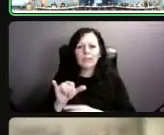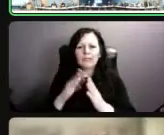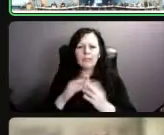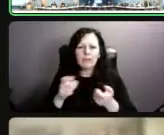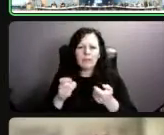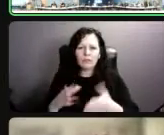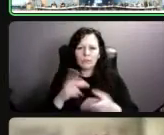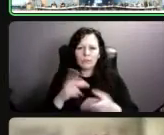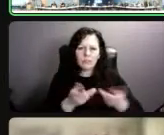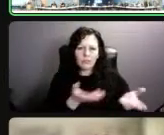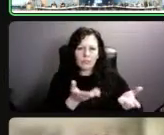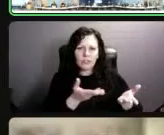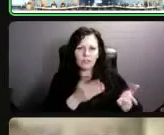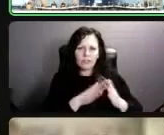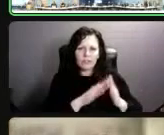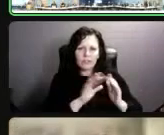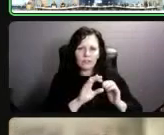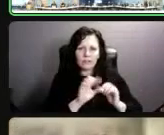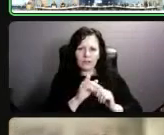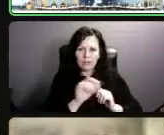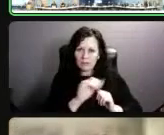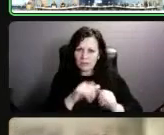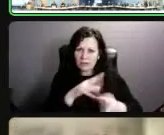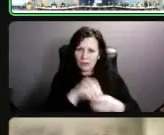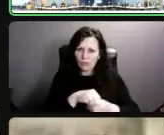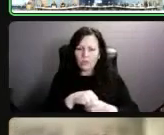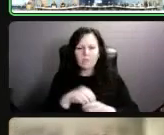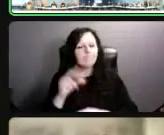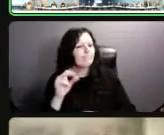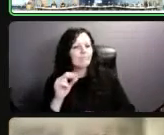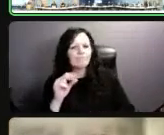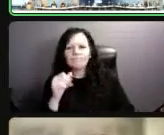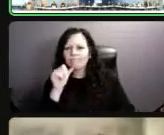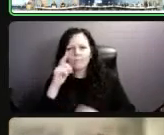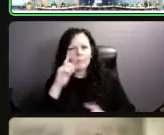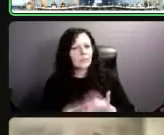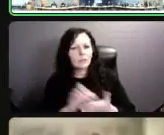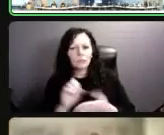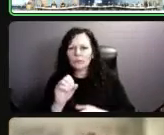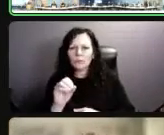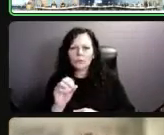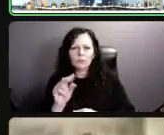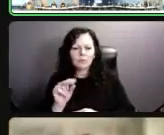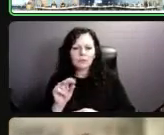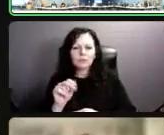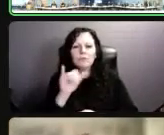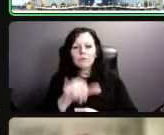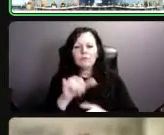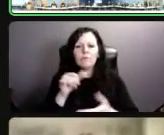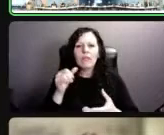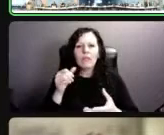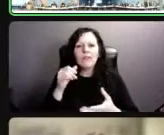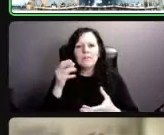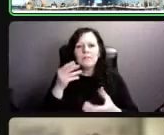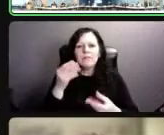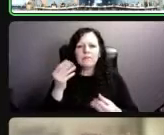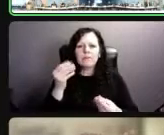AVERAGE. YES. DOES THAT INCLUDE THE TWO DEPUTY CITY MANAGER POSITIONS THAT WE'RE BRINGING ON BOARD HERE?